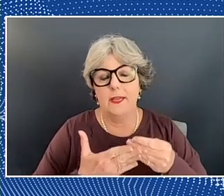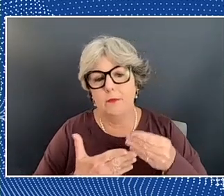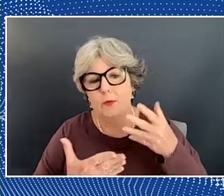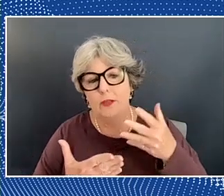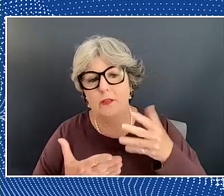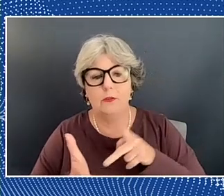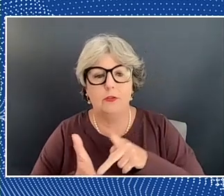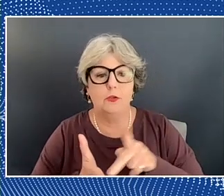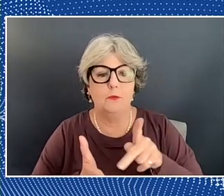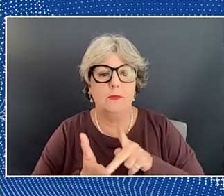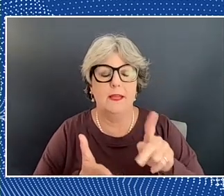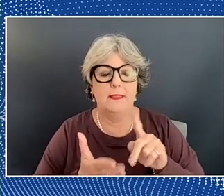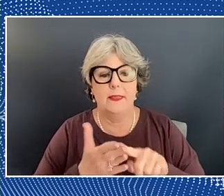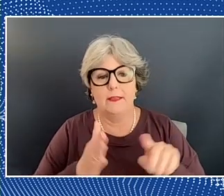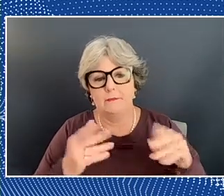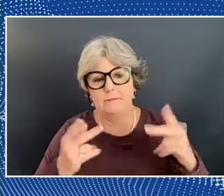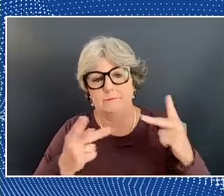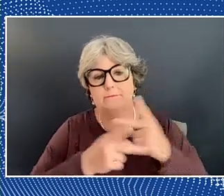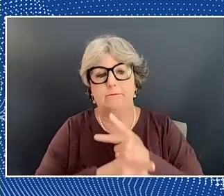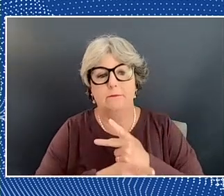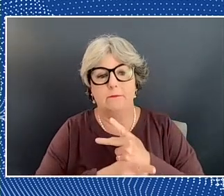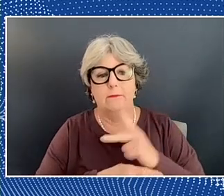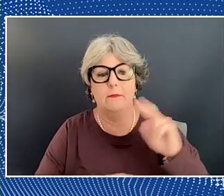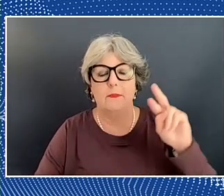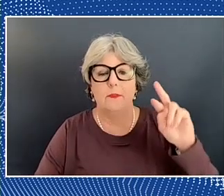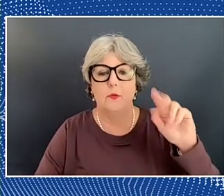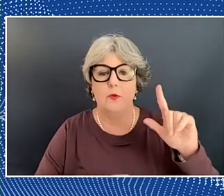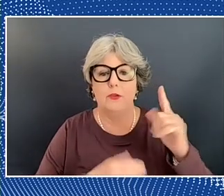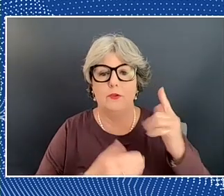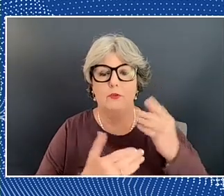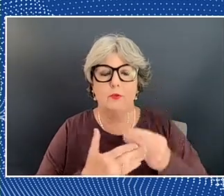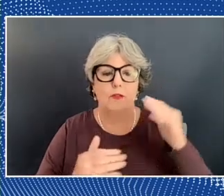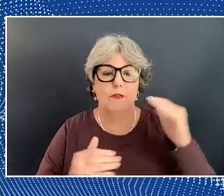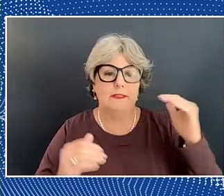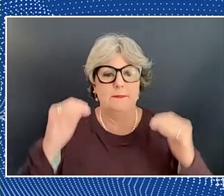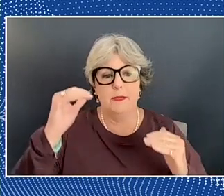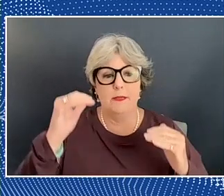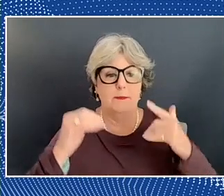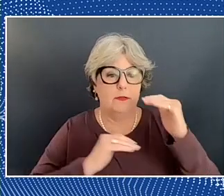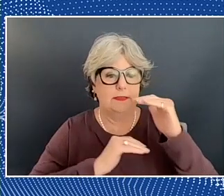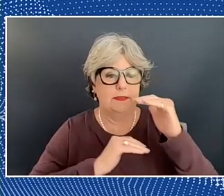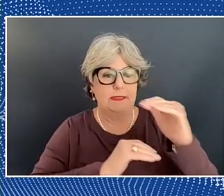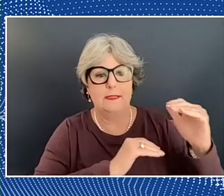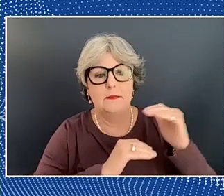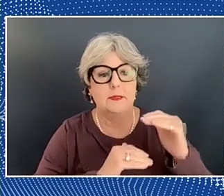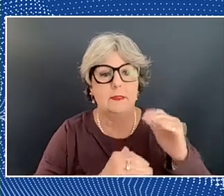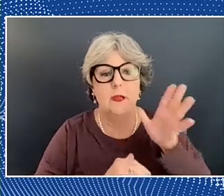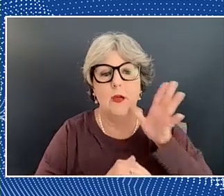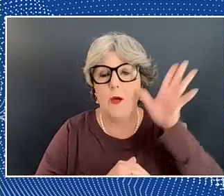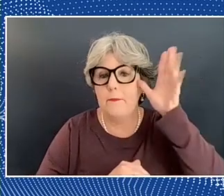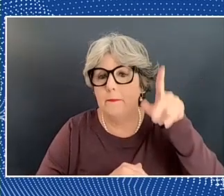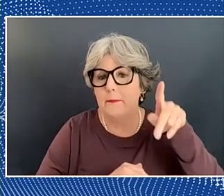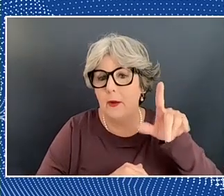exacerbate the racial wealth disparities. Due to restrictions on Parent PLUS borrowers IDR eligibility, debt relief